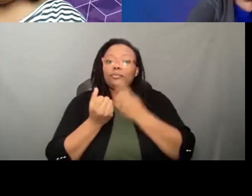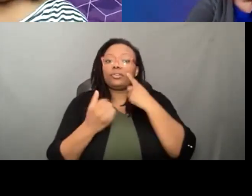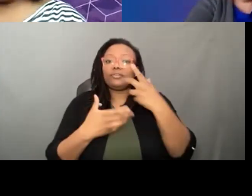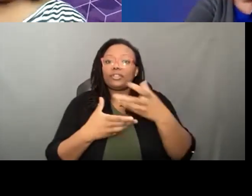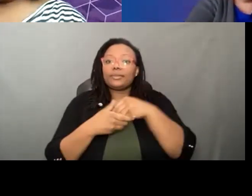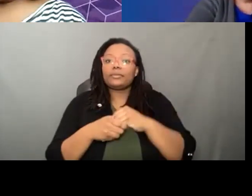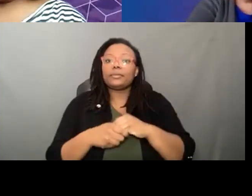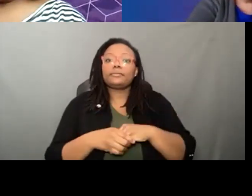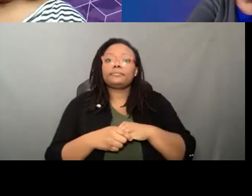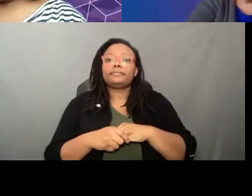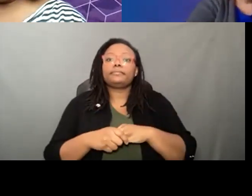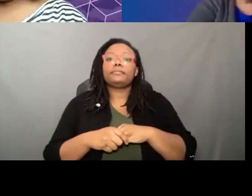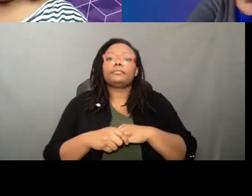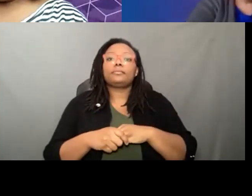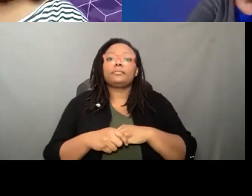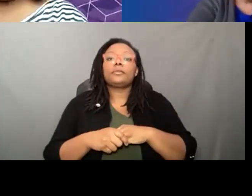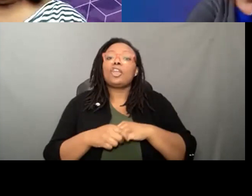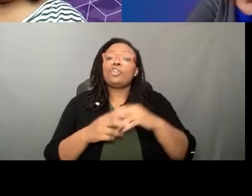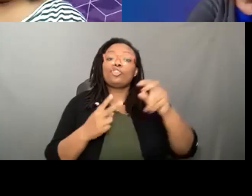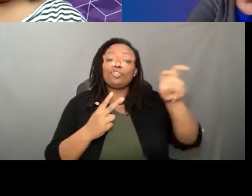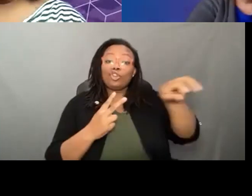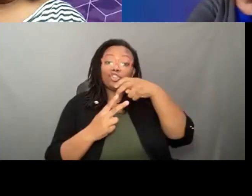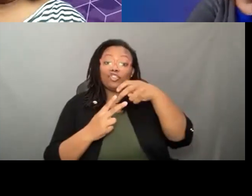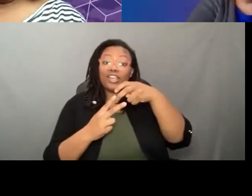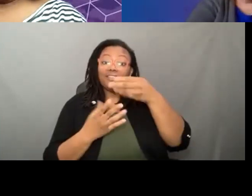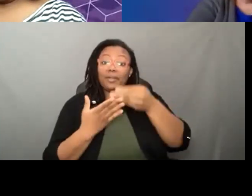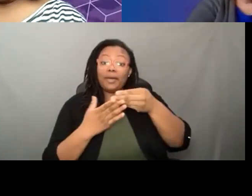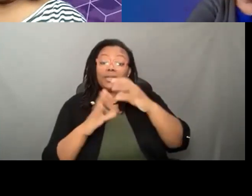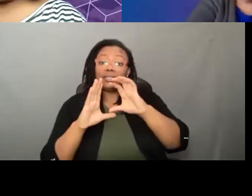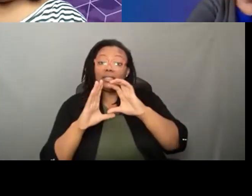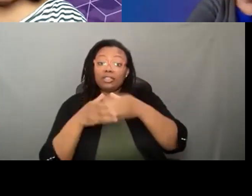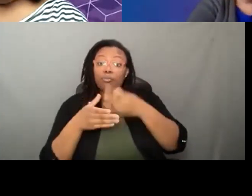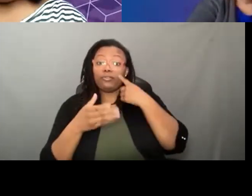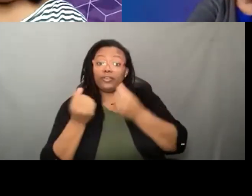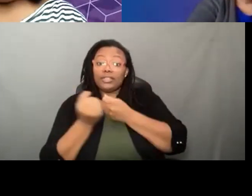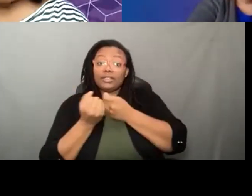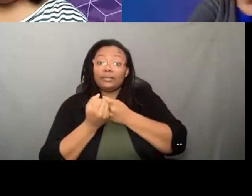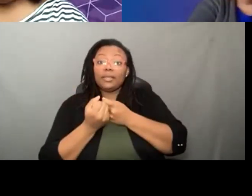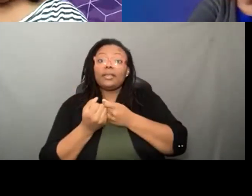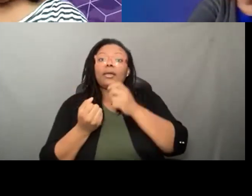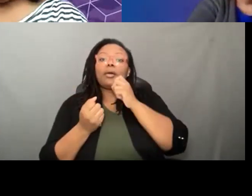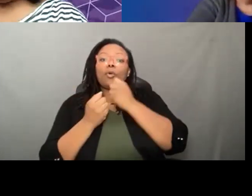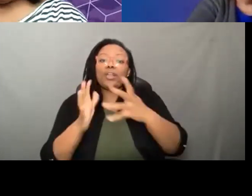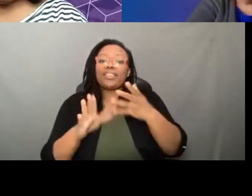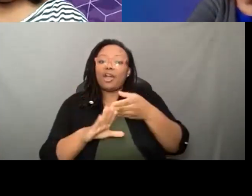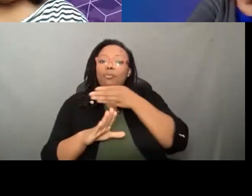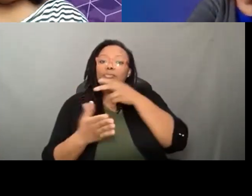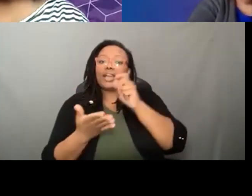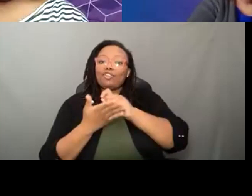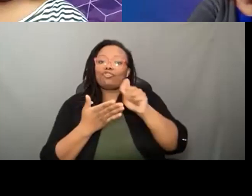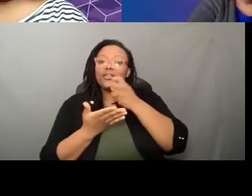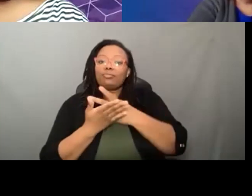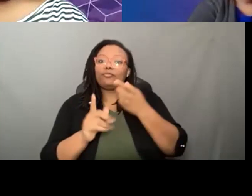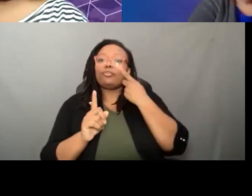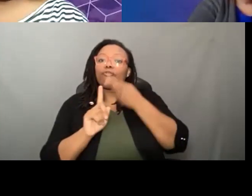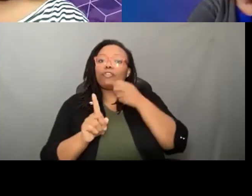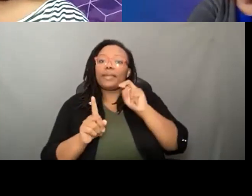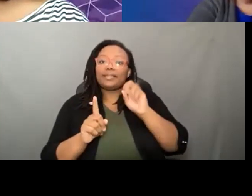You can move funding into participant support without prior written approval from NSF.